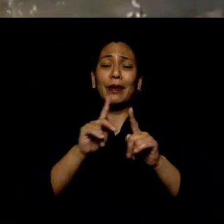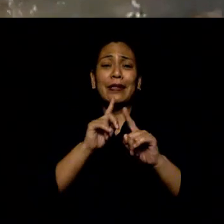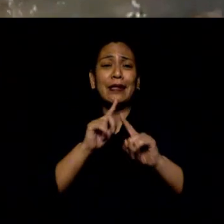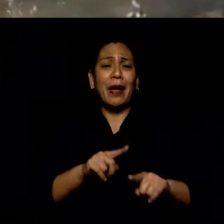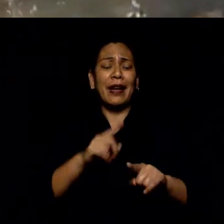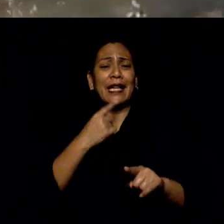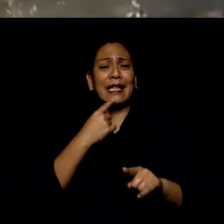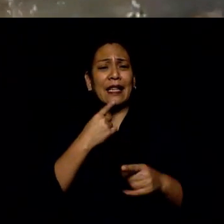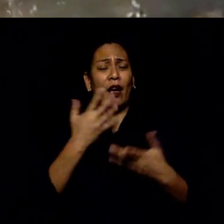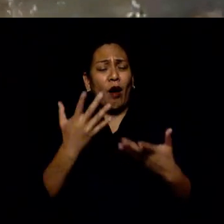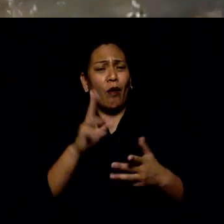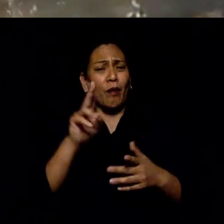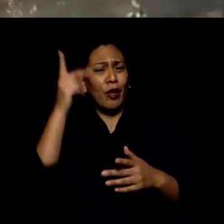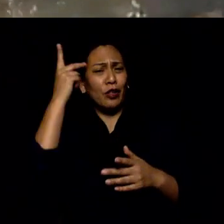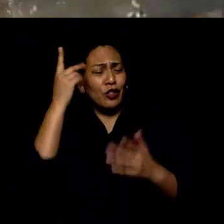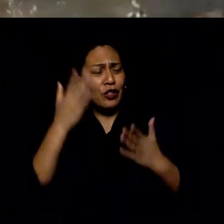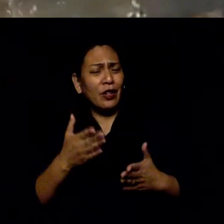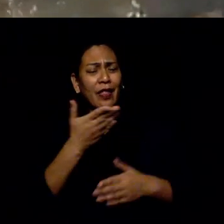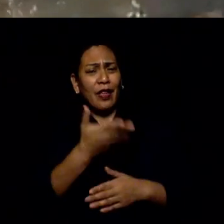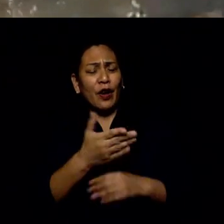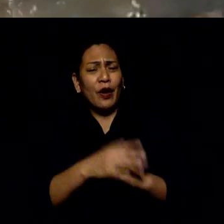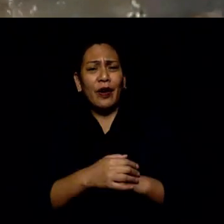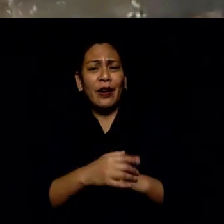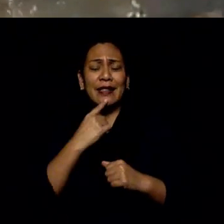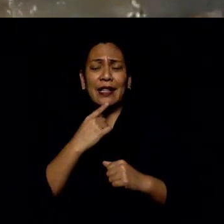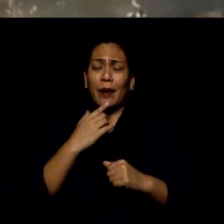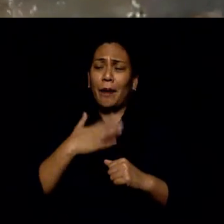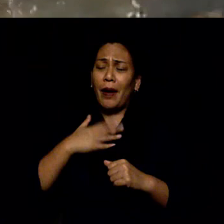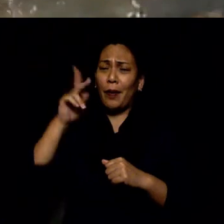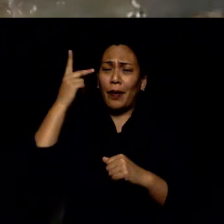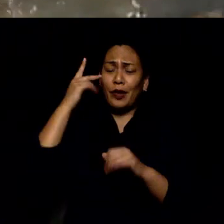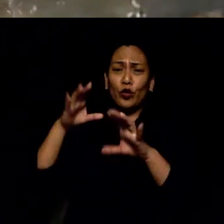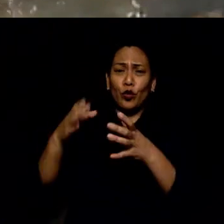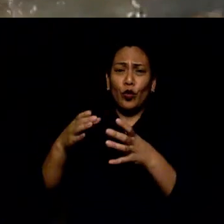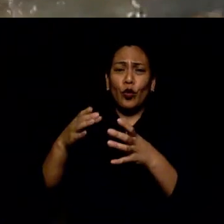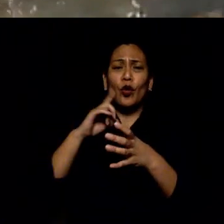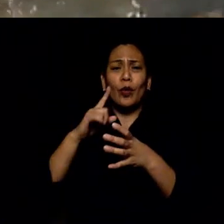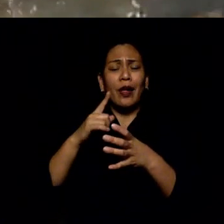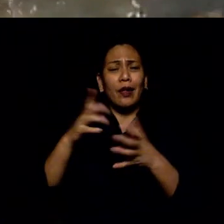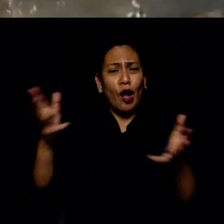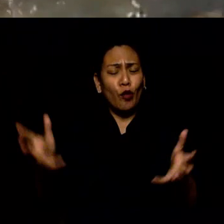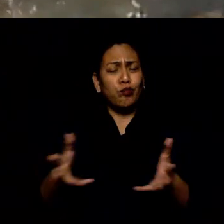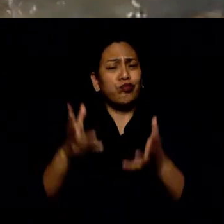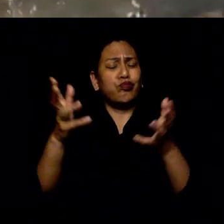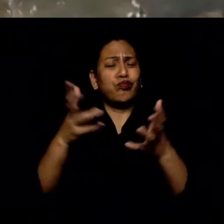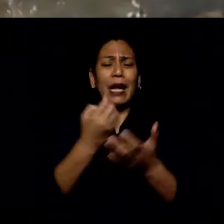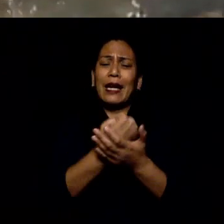there, and they're saying, you know, our, my party is going to give you more economic growth saying, well, who cares about economic growth?